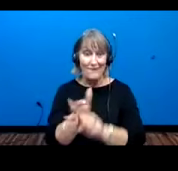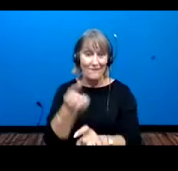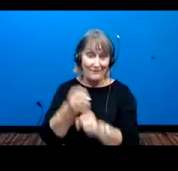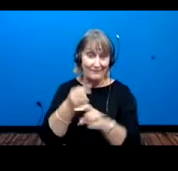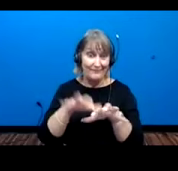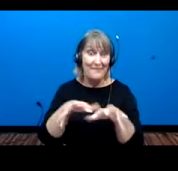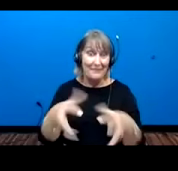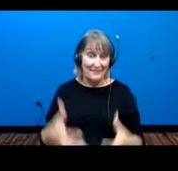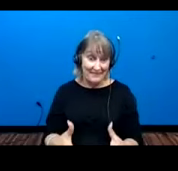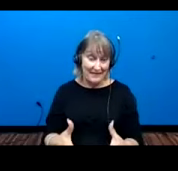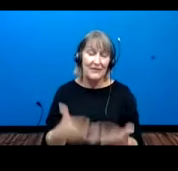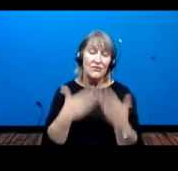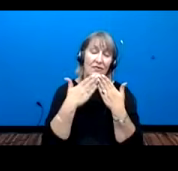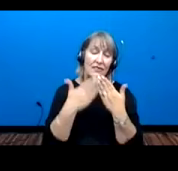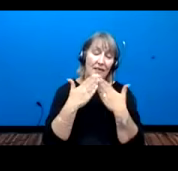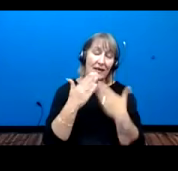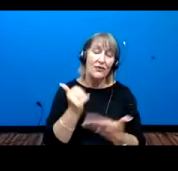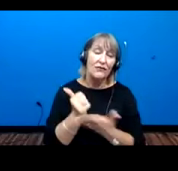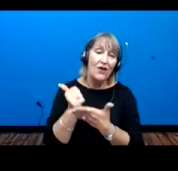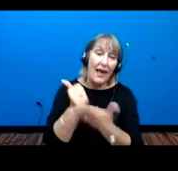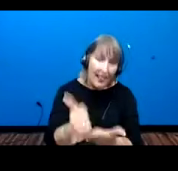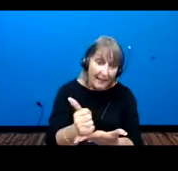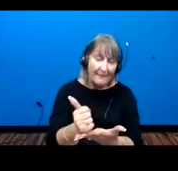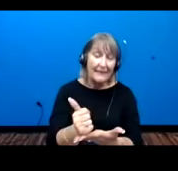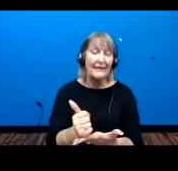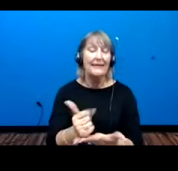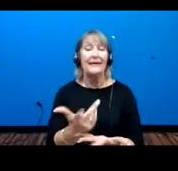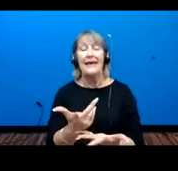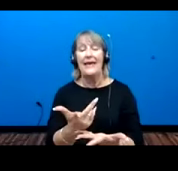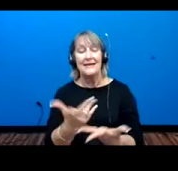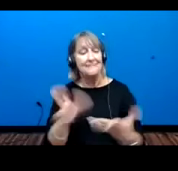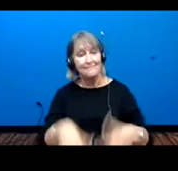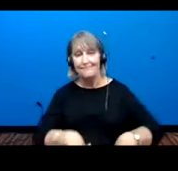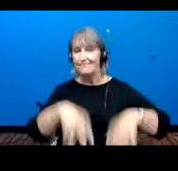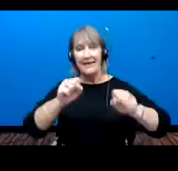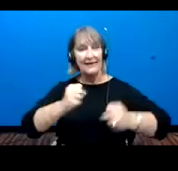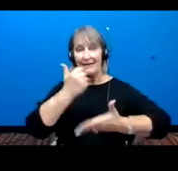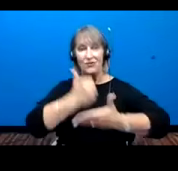And so thank you, thank you for listening to us and taking up the charge to make that happen.